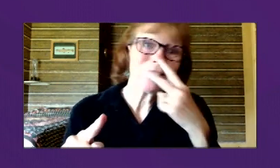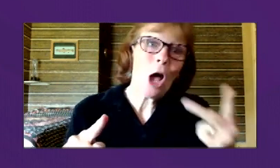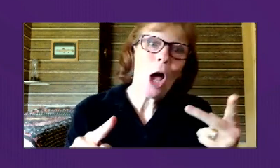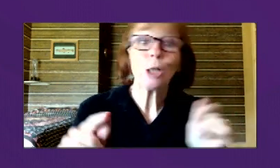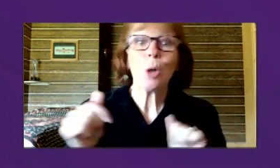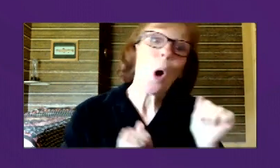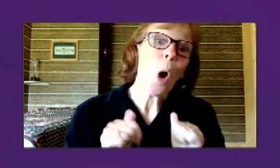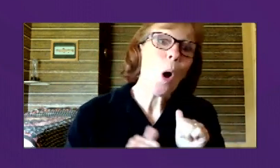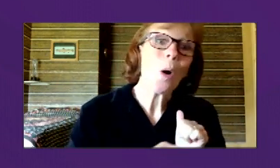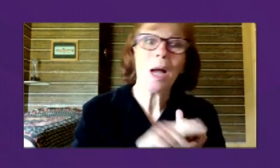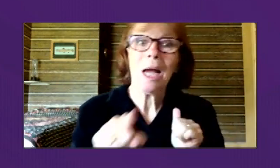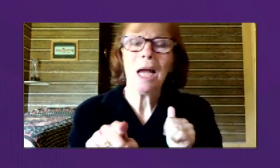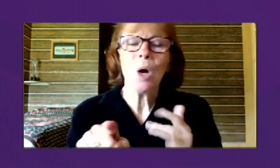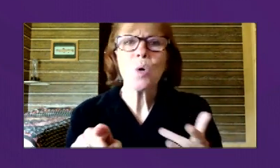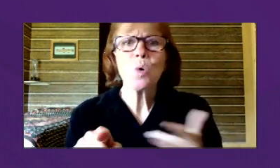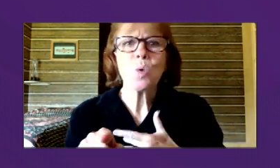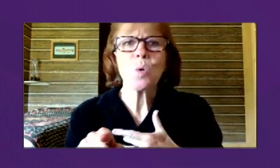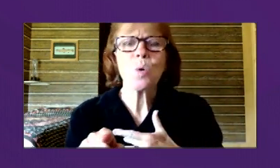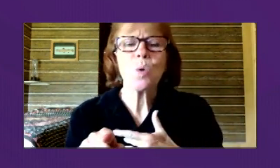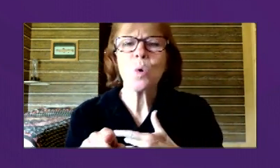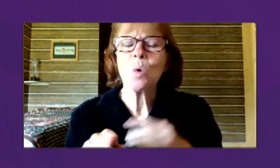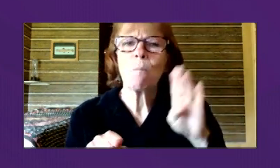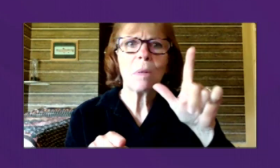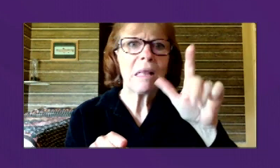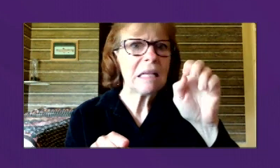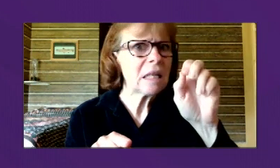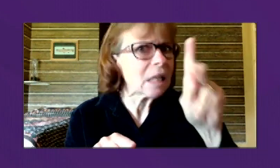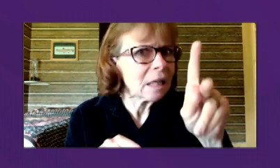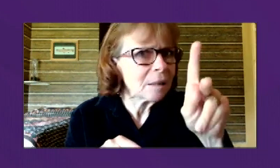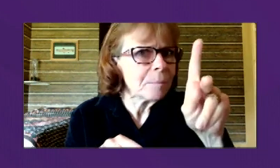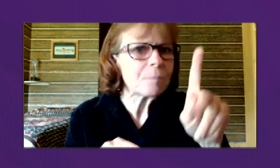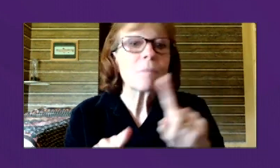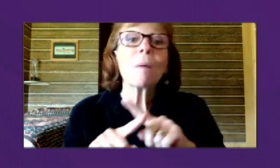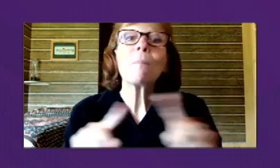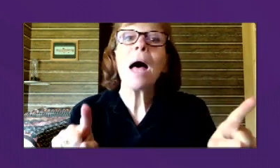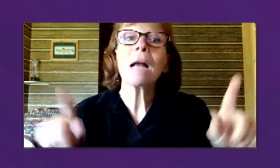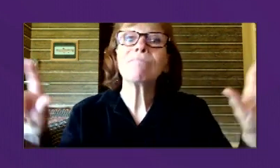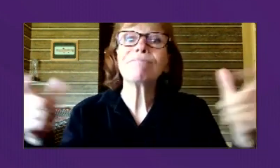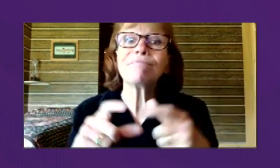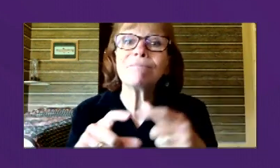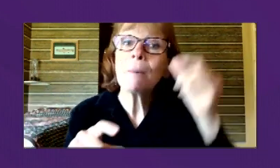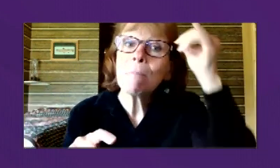But the decimation of buffalo and the move to reservations does not mark the end of Native